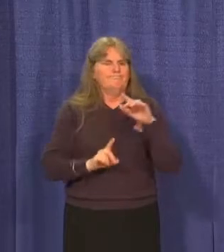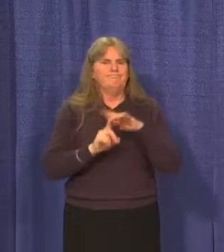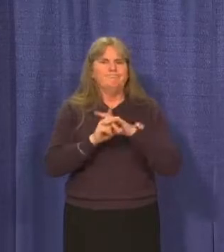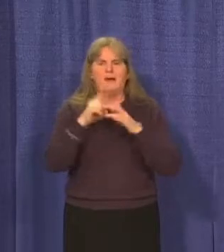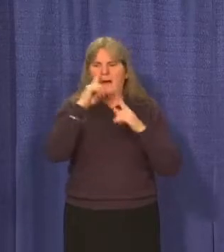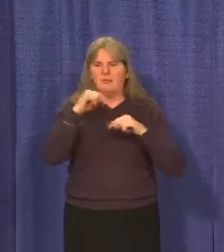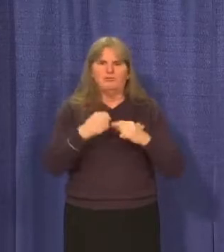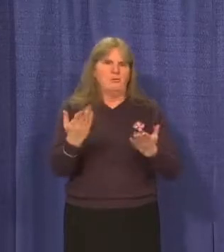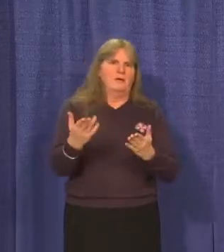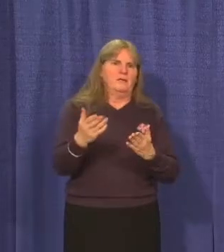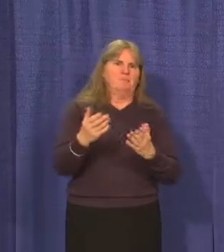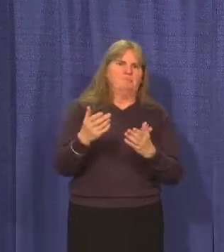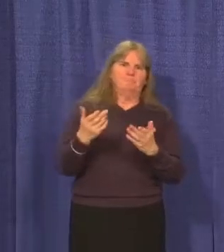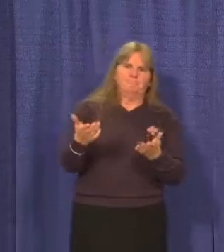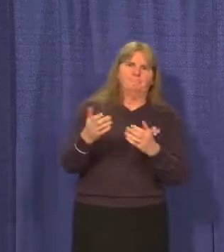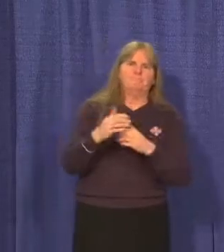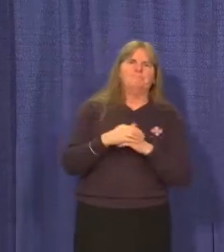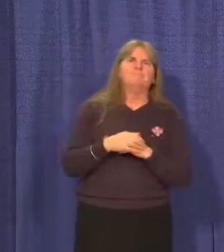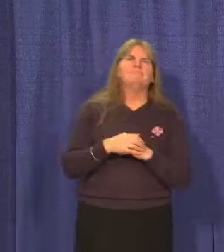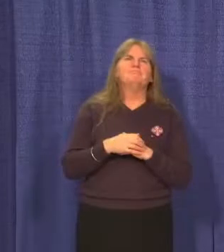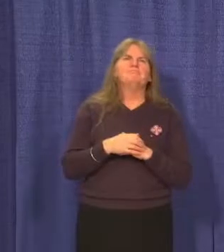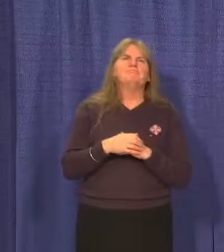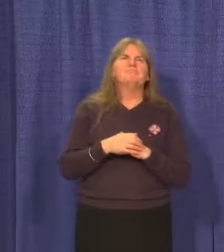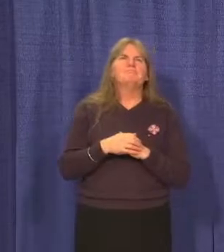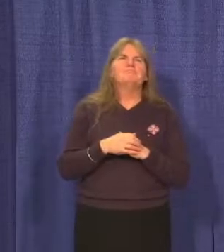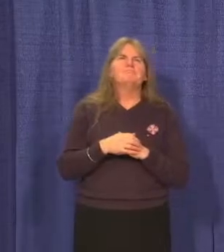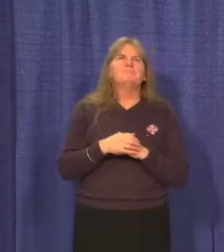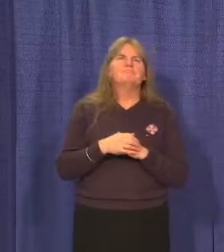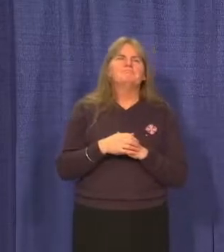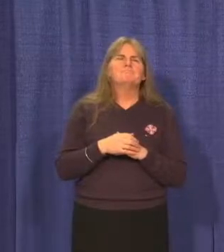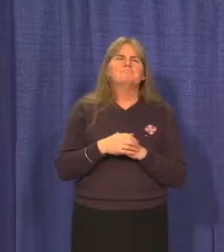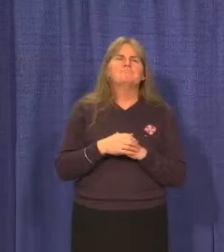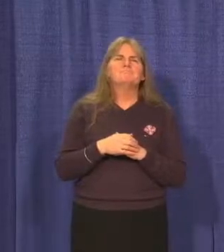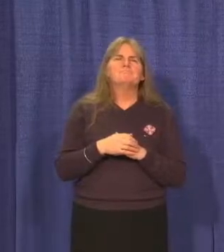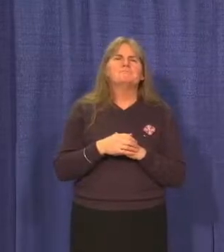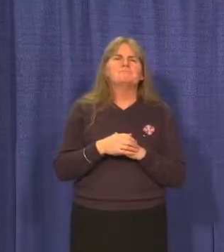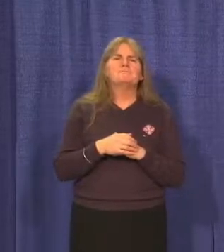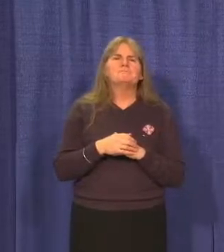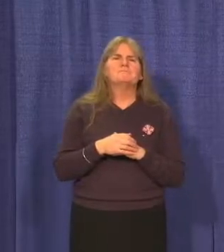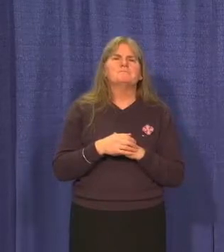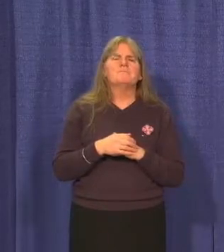reaction or a few hives.